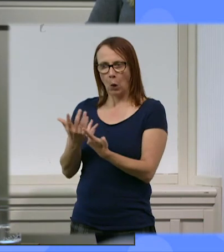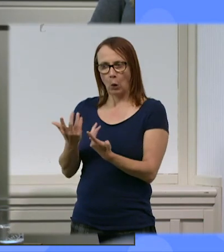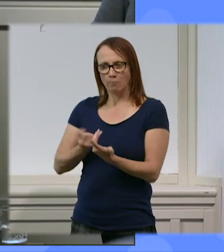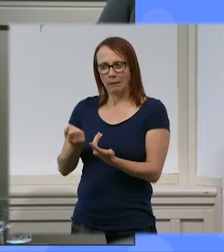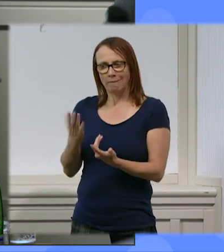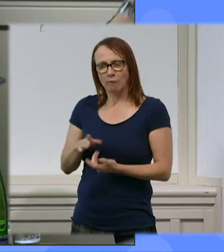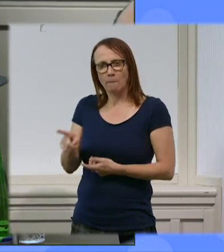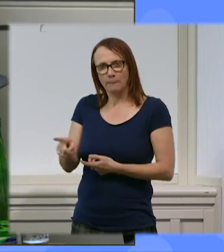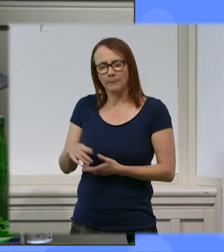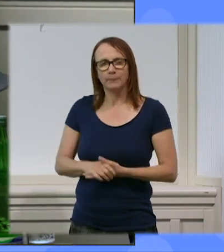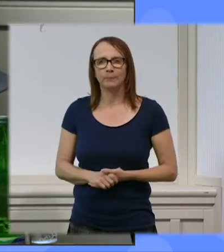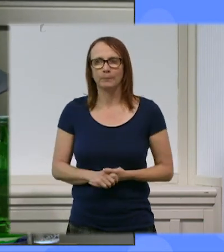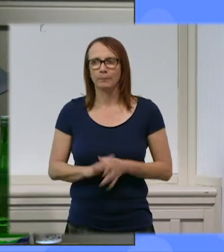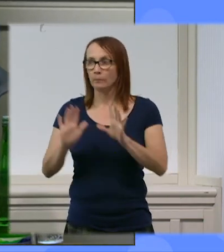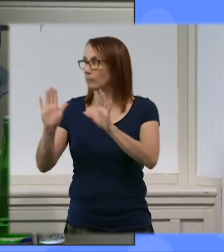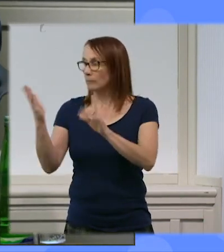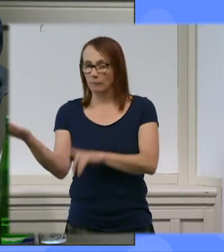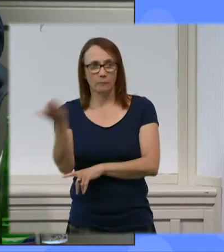you I'm gonna take some questions over from the left-hand side of the room and